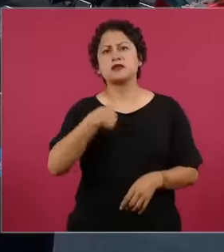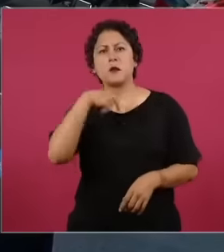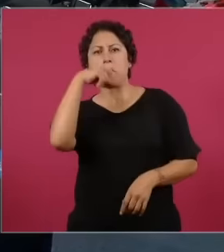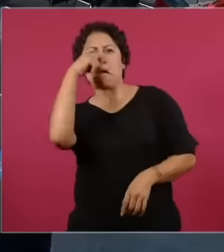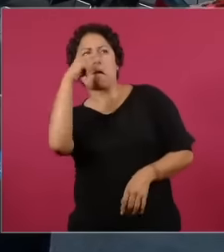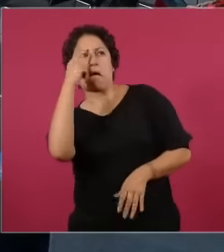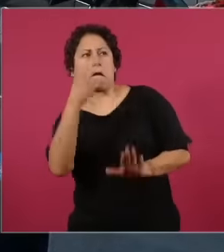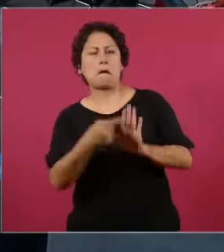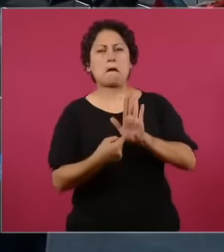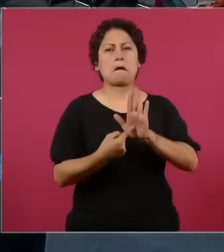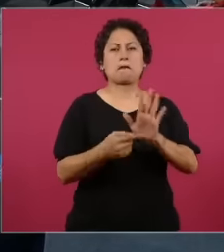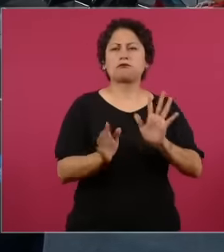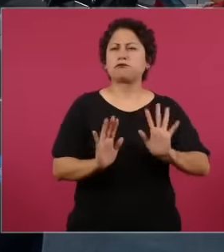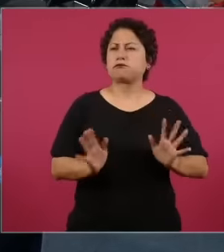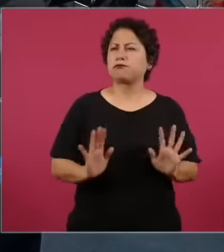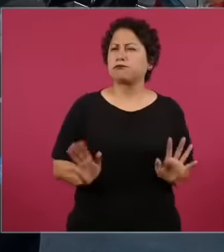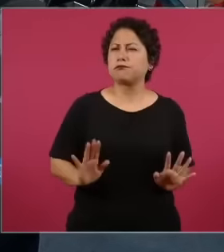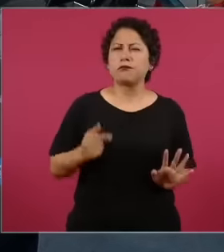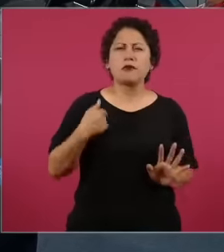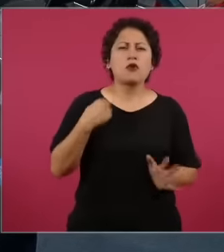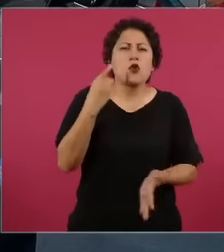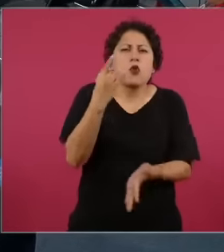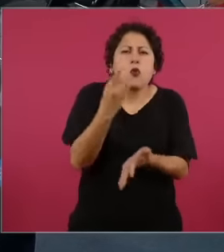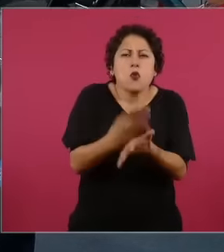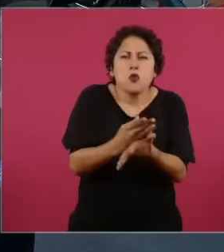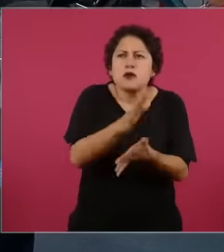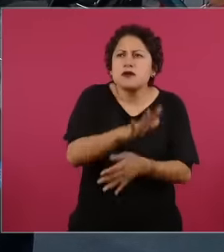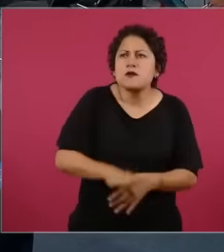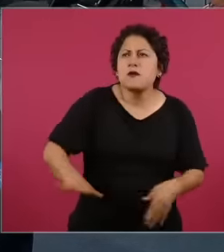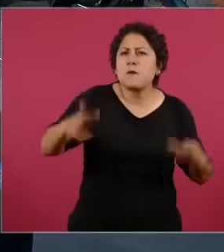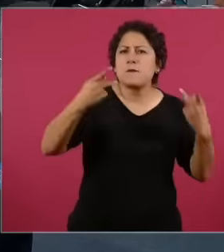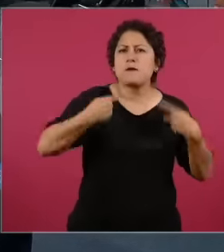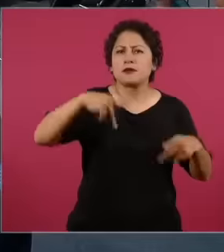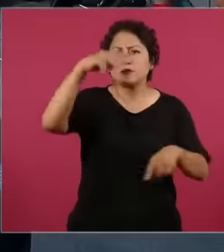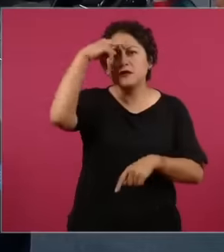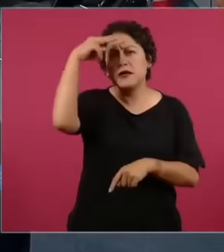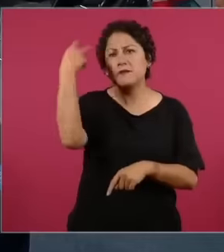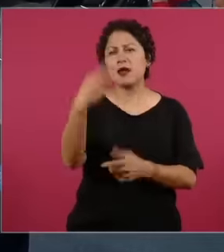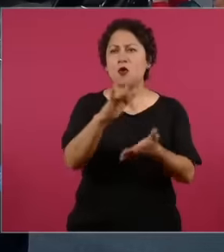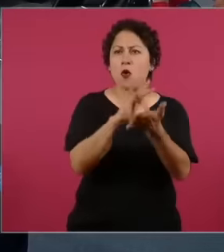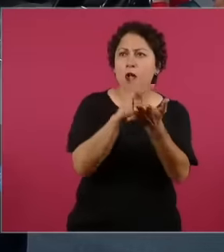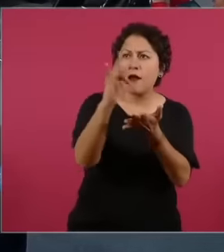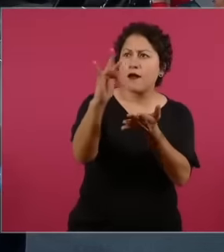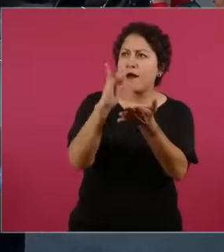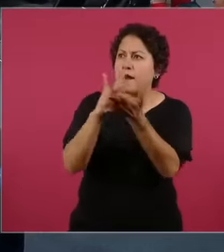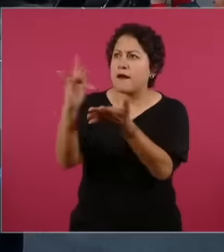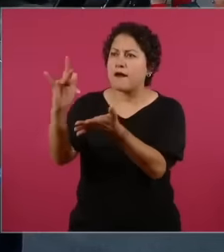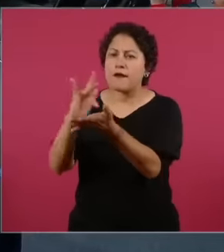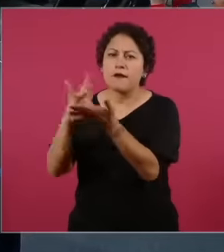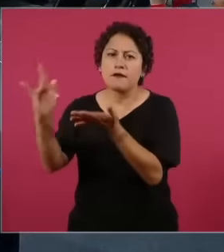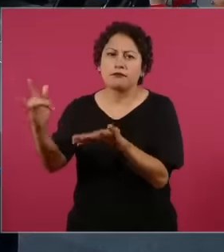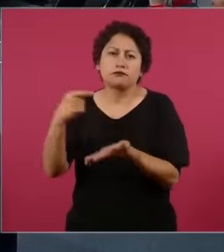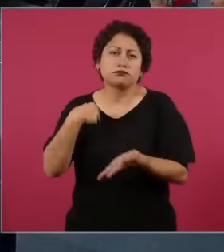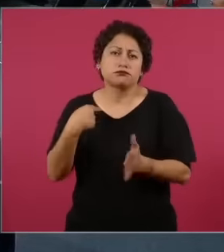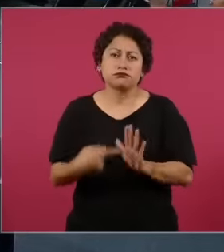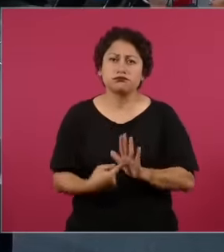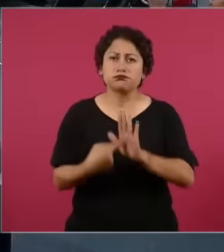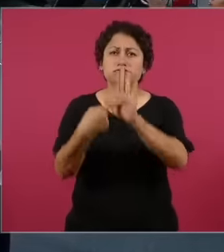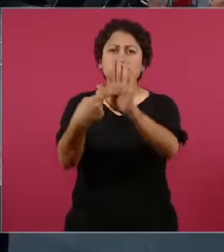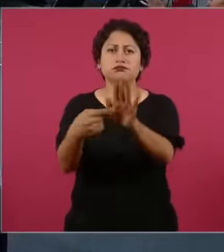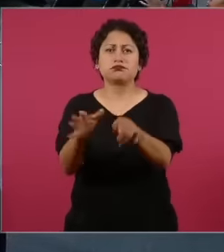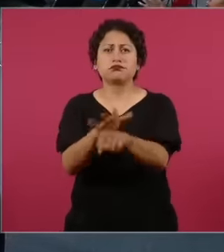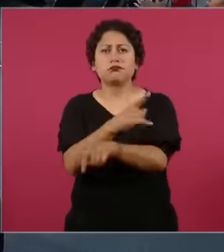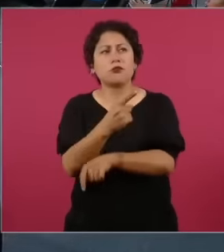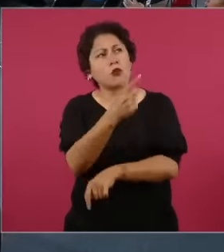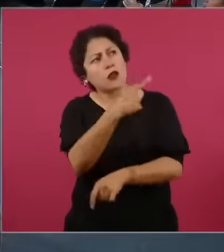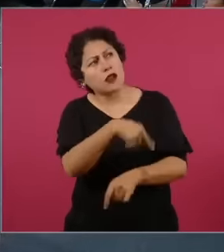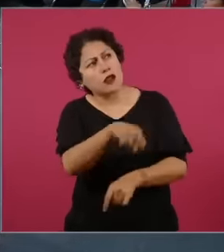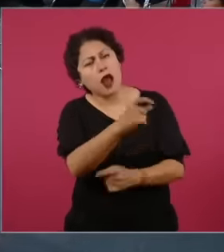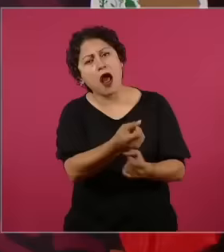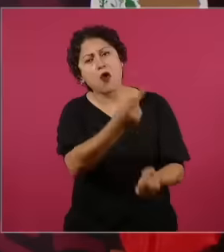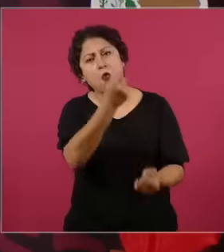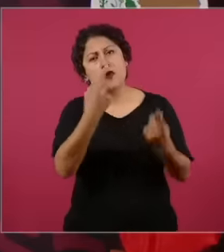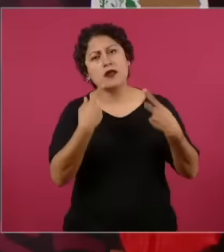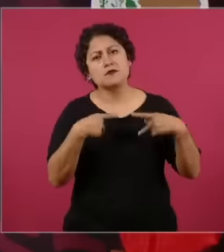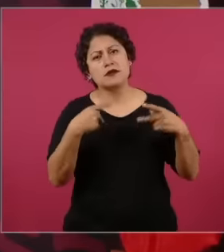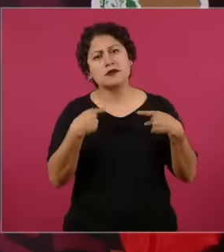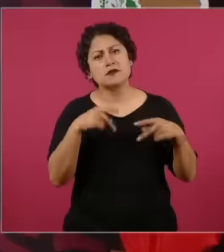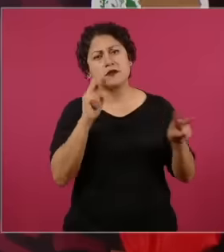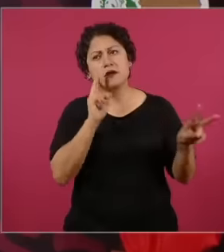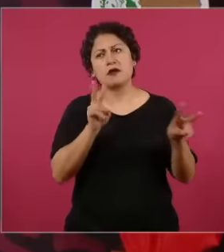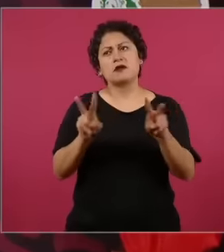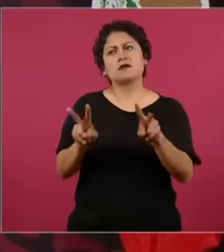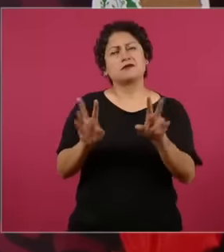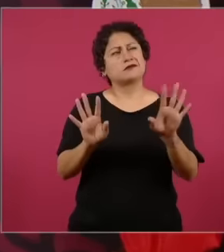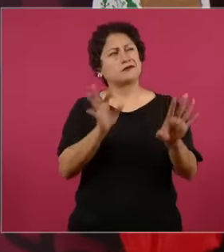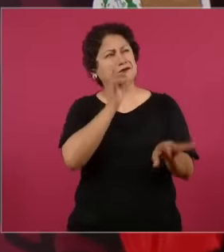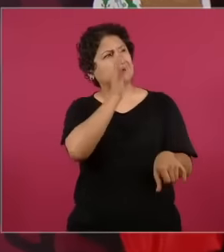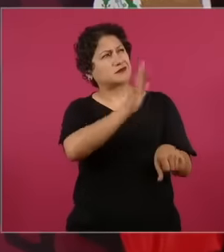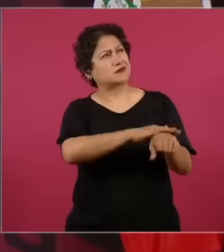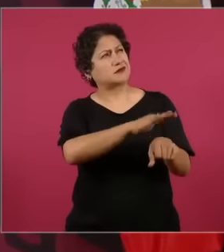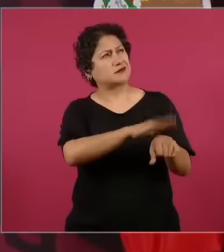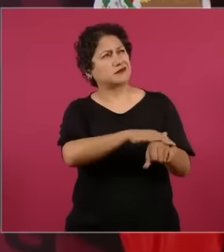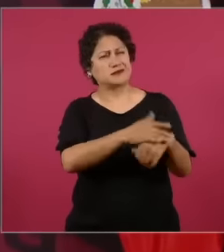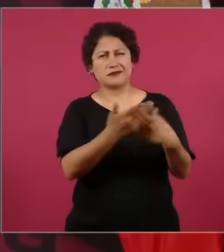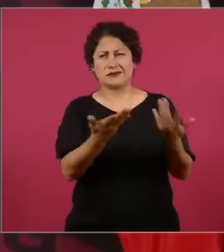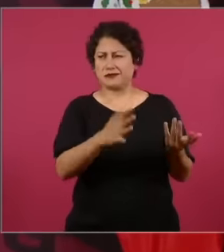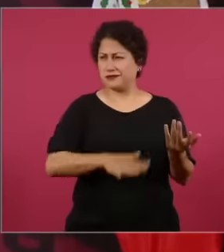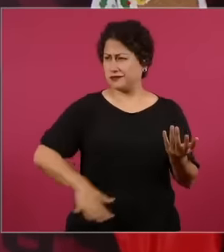this purpose to shake those at the top a little, don't listen, Mexico belongs to everyone. Mexico is not a